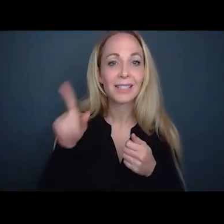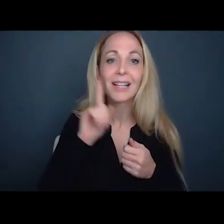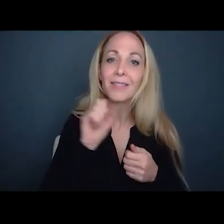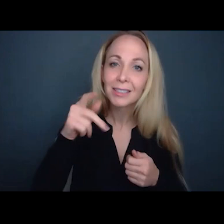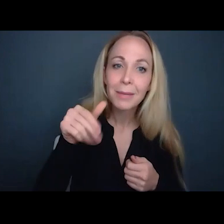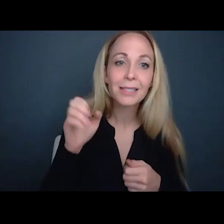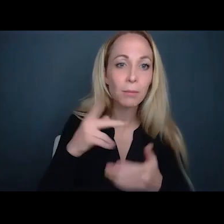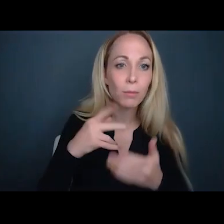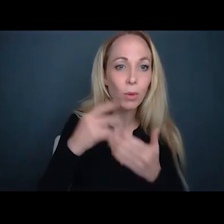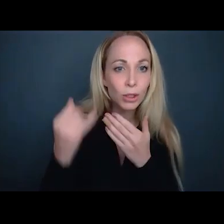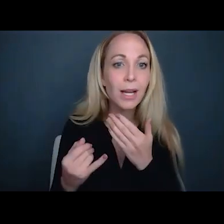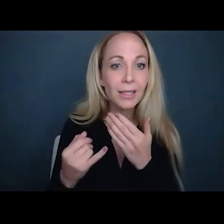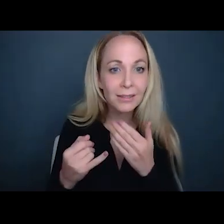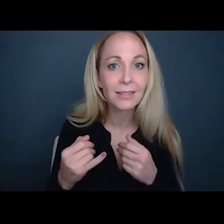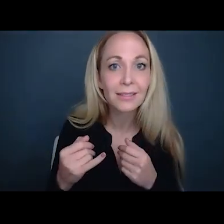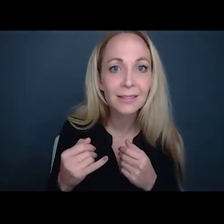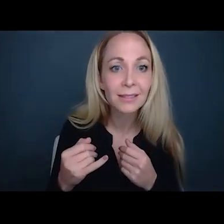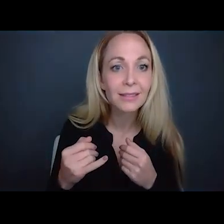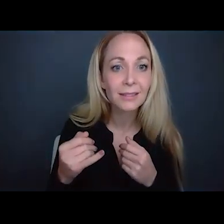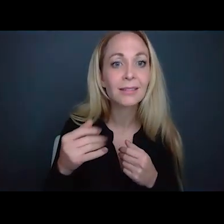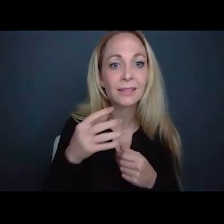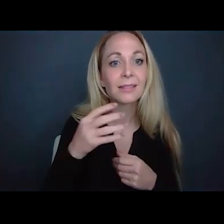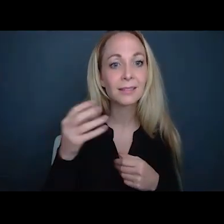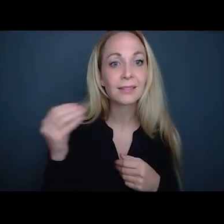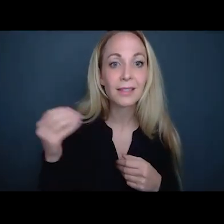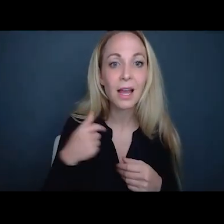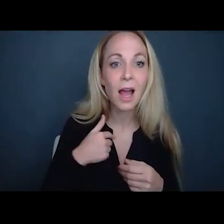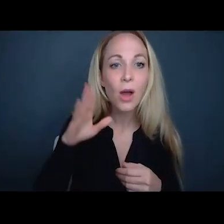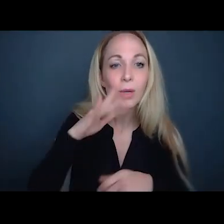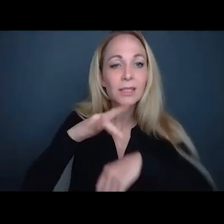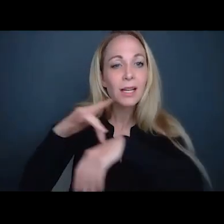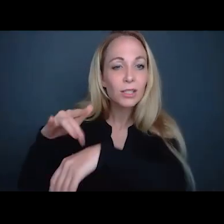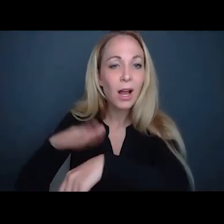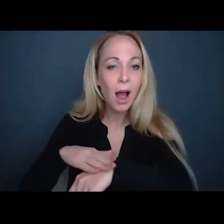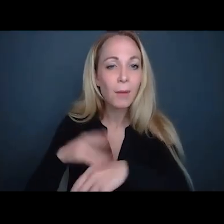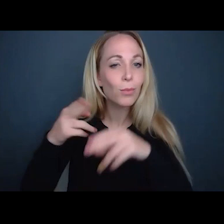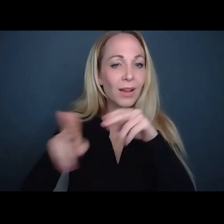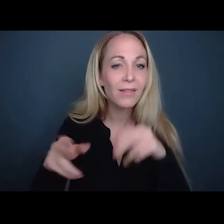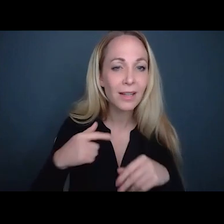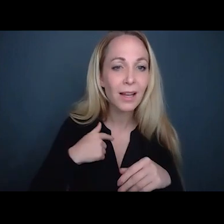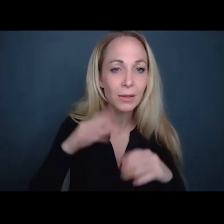glitch] for Gallaudet on Hanson Plaza. I'm only going to touch on this briefly because I was working on this with my prior office,